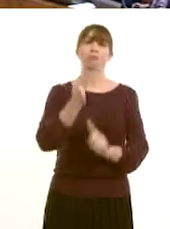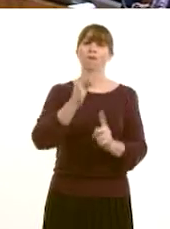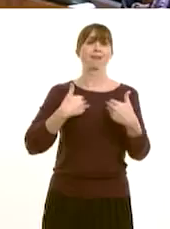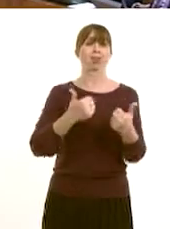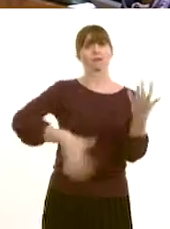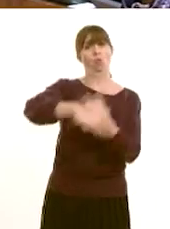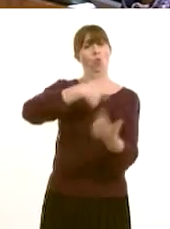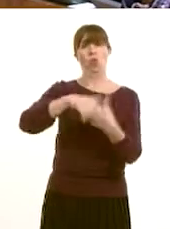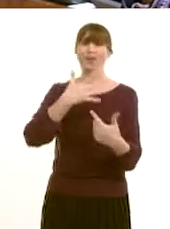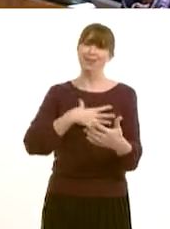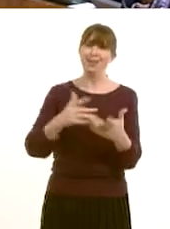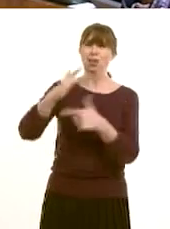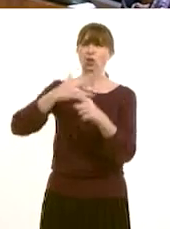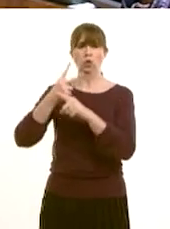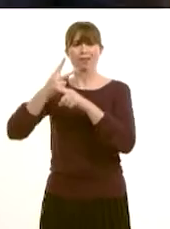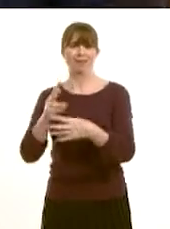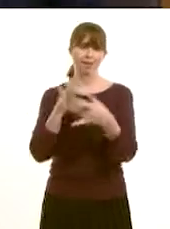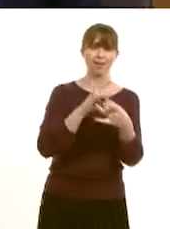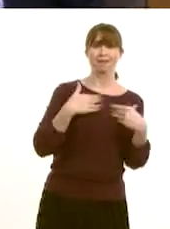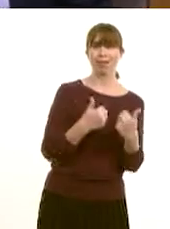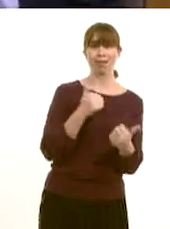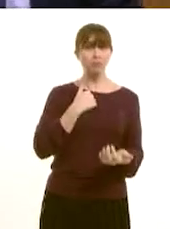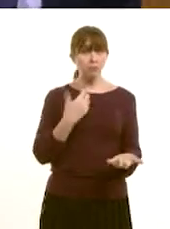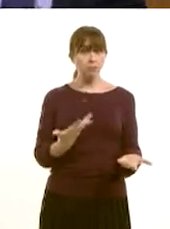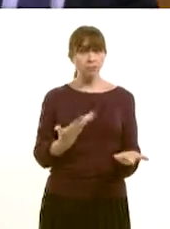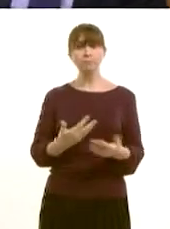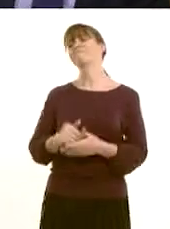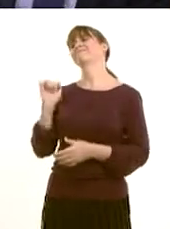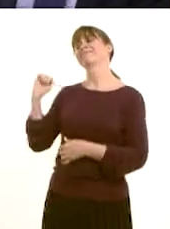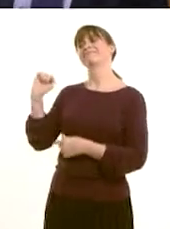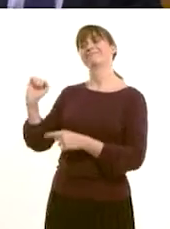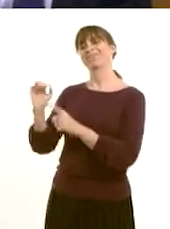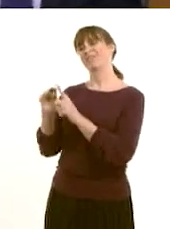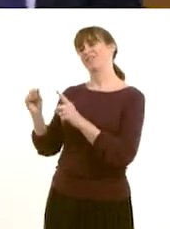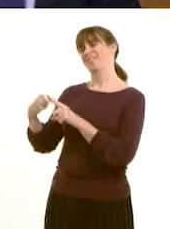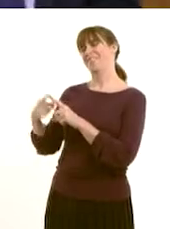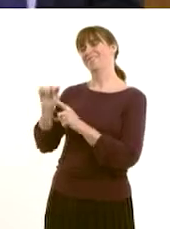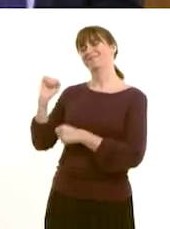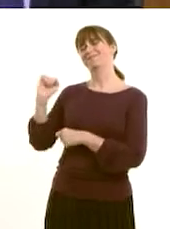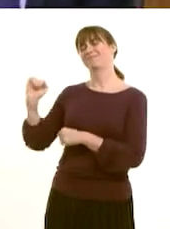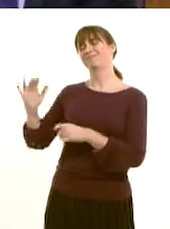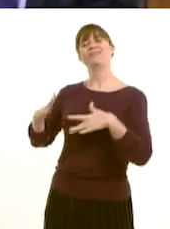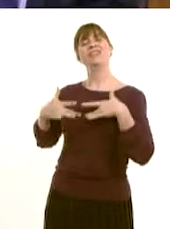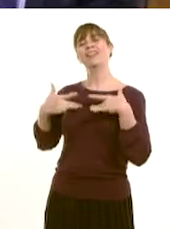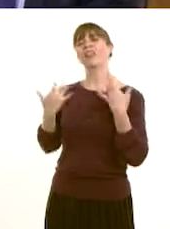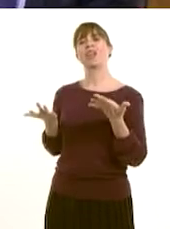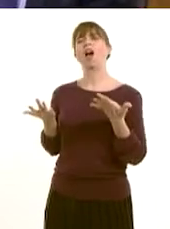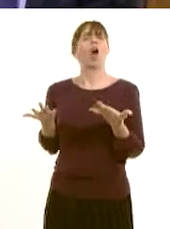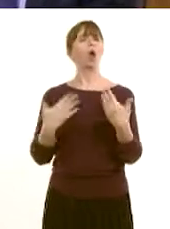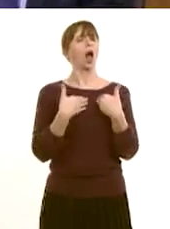Carwyn Jones: Well, itís the tendency of the Tories in England to suggest that, somehow, there is no connection between health and social care.